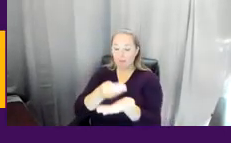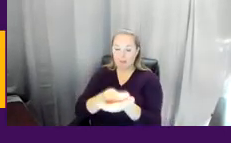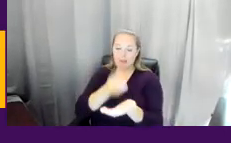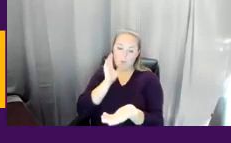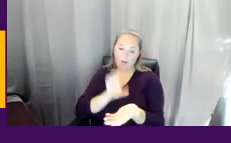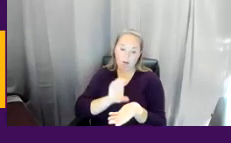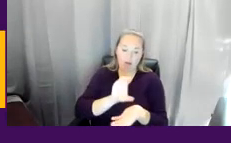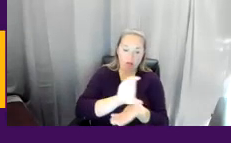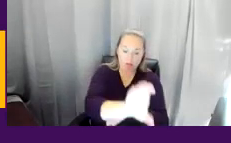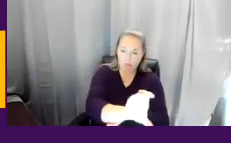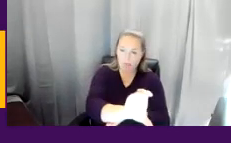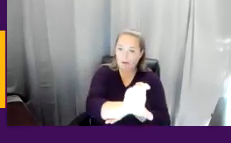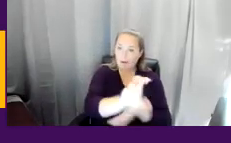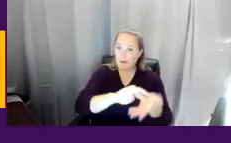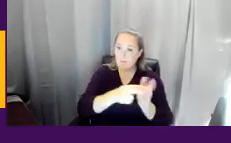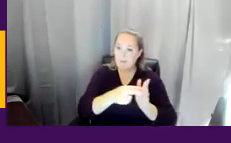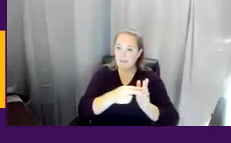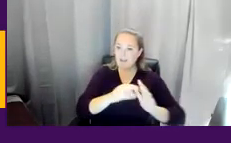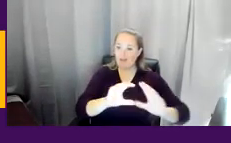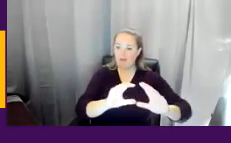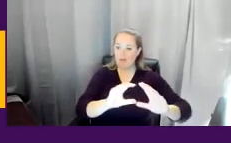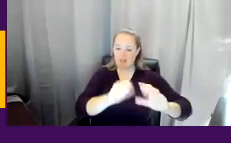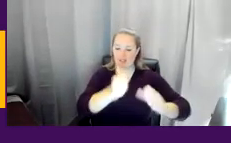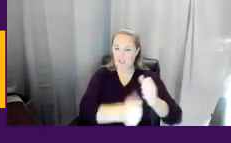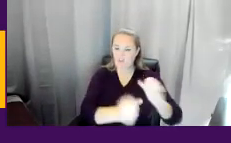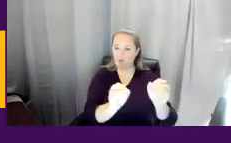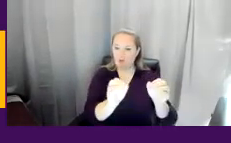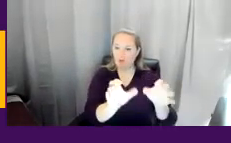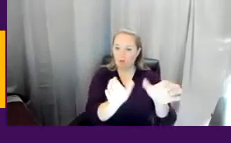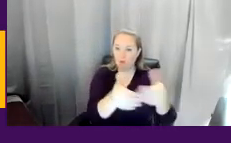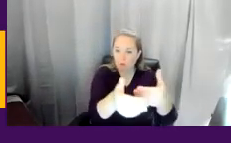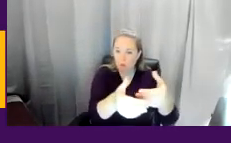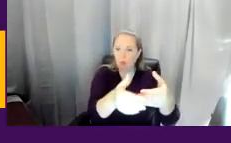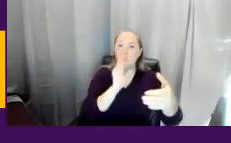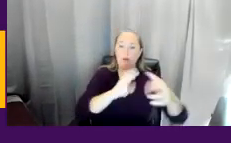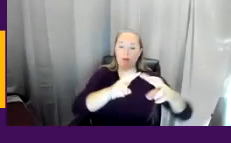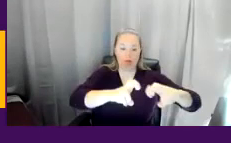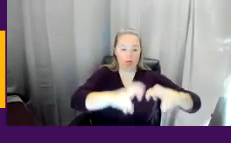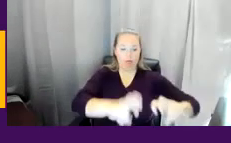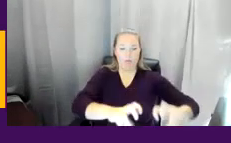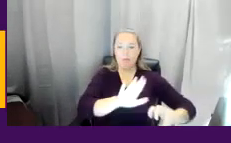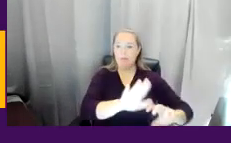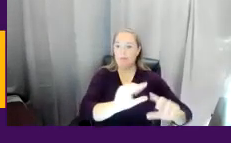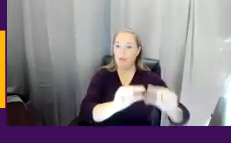OPPORTUNITY, AS VIRGINIA MENTIONED, THE BASIC THRUST OF THIS IS TO PROVIDE FUNDS FOR COMMUNITY ORGANIZATIONS